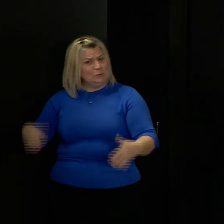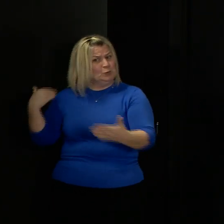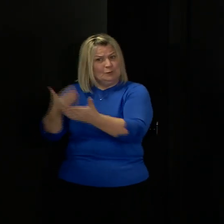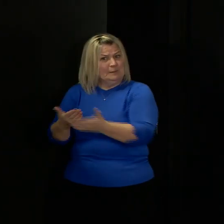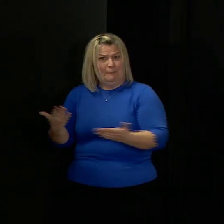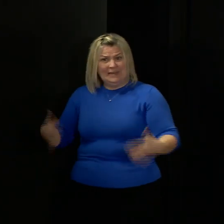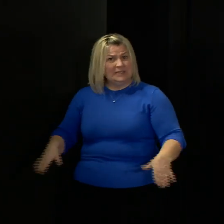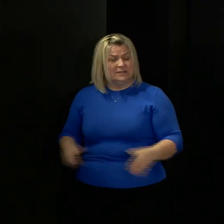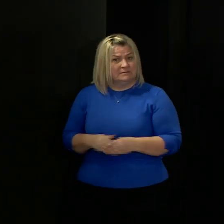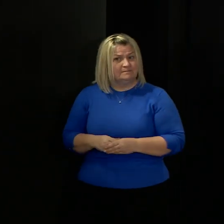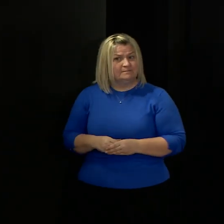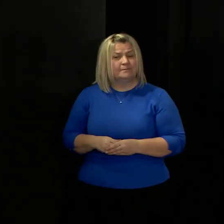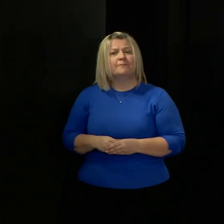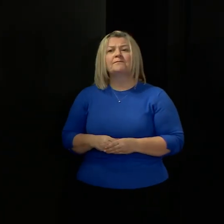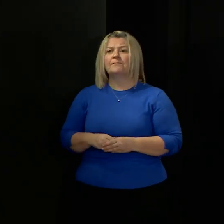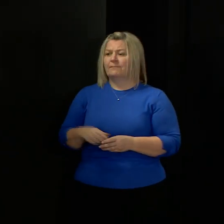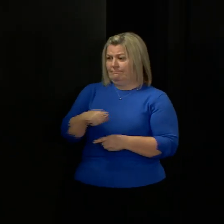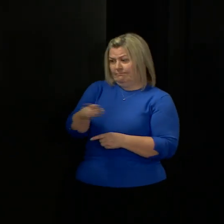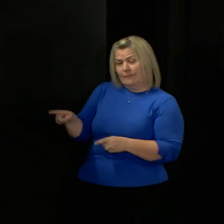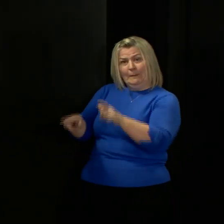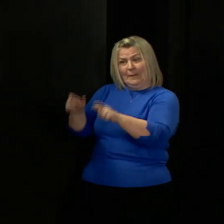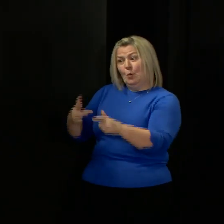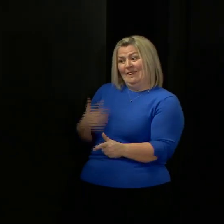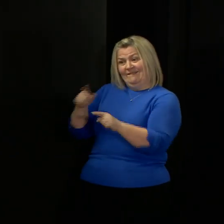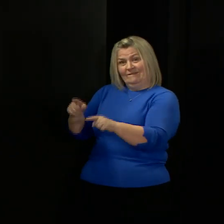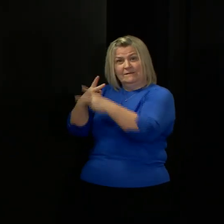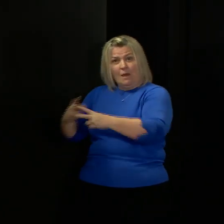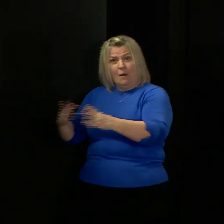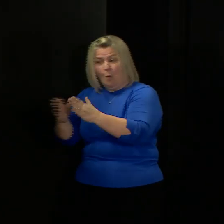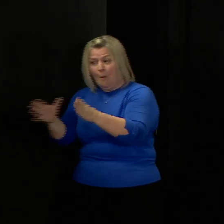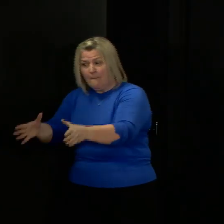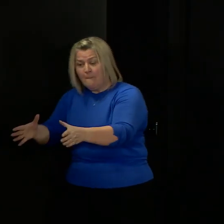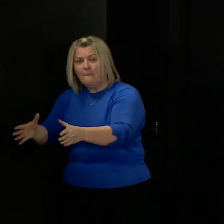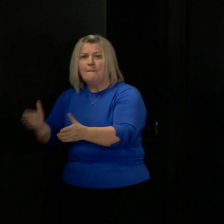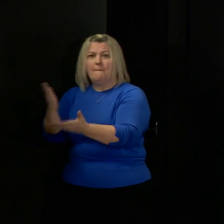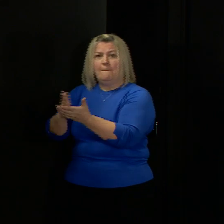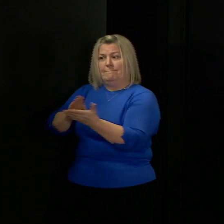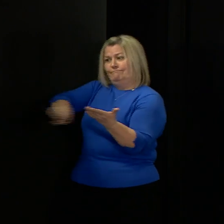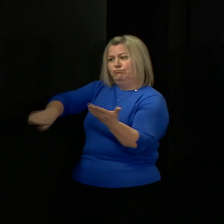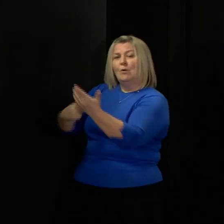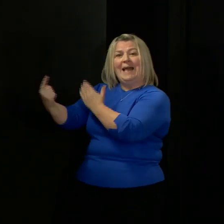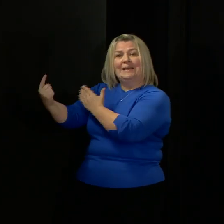residents of care homes are isolated the effective infection prevention and